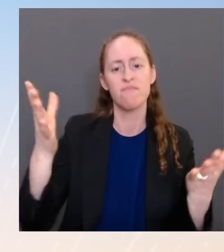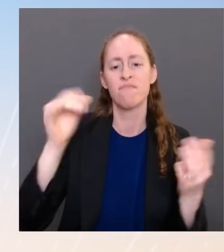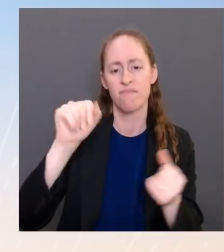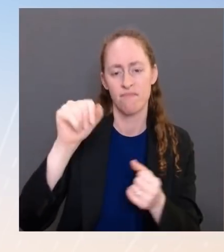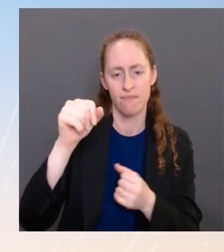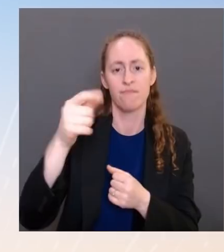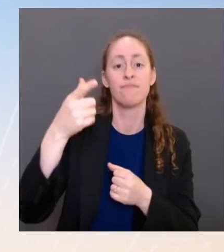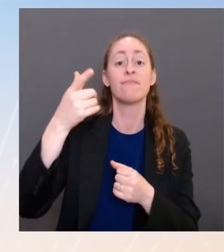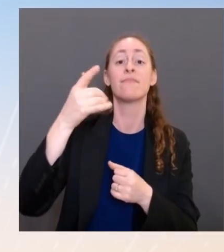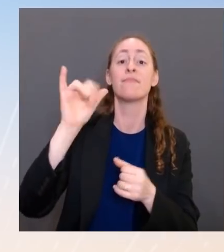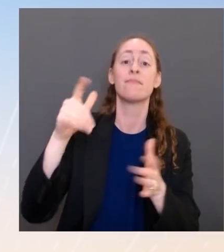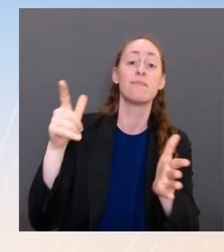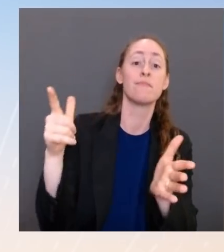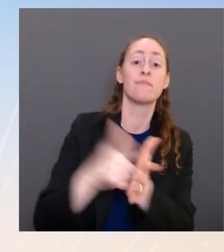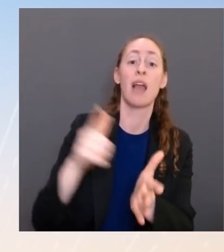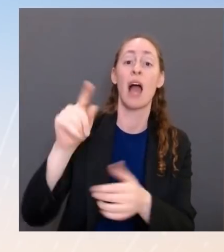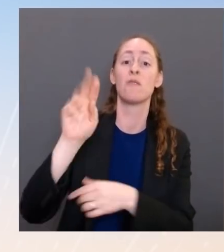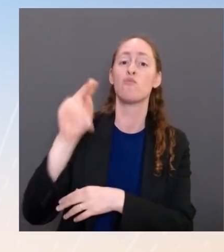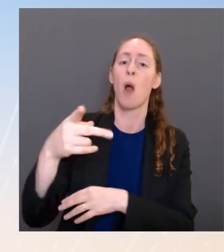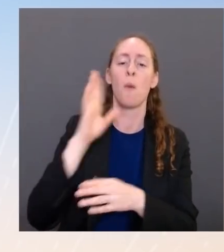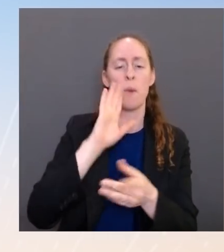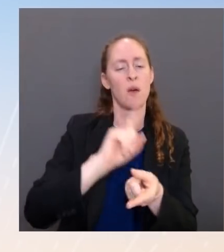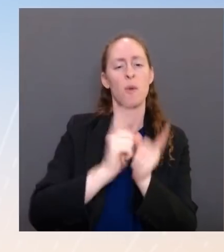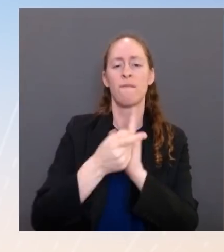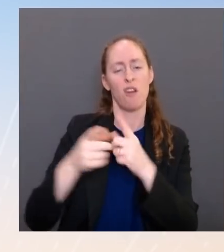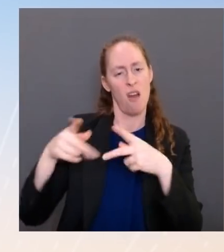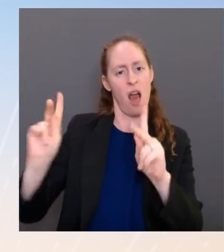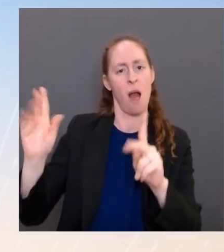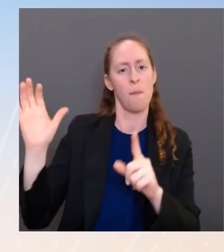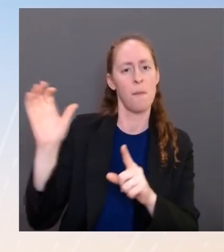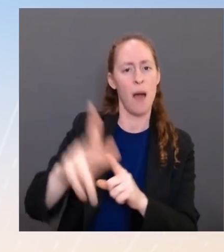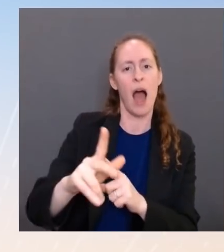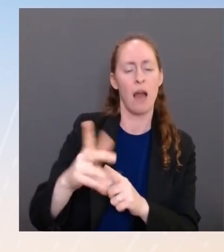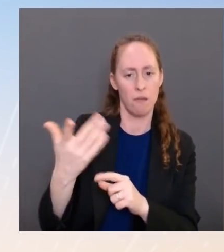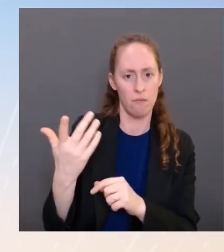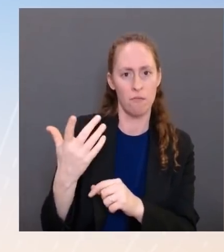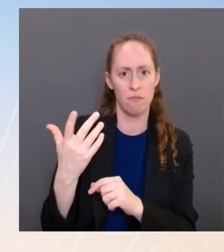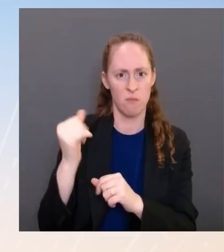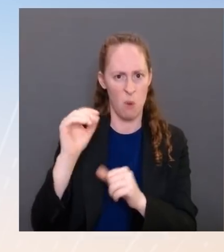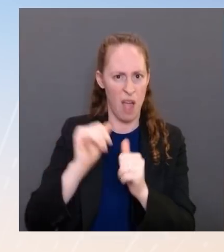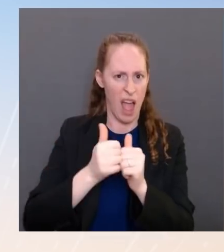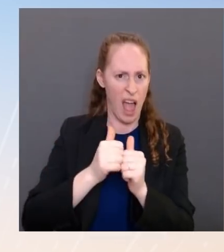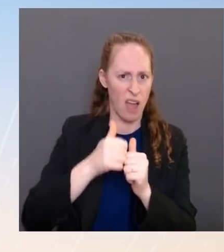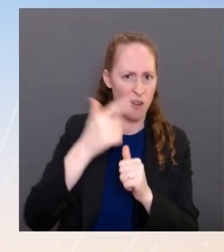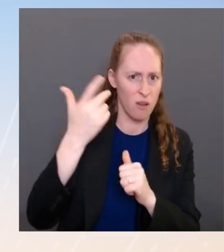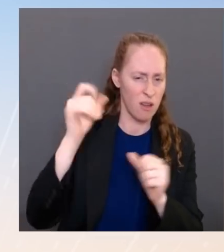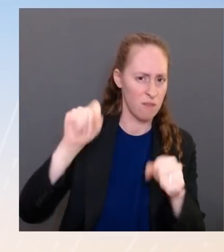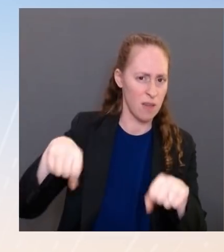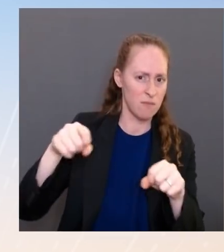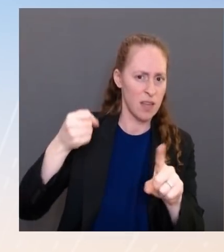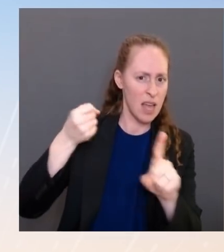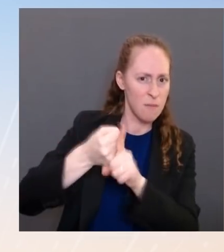and how that would impact this White House's dealing with misinformation. Ms. Psaki: Well, I would say it's the decision